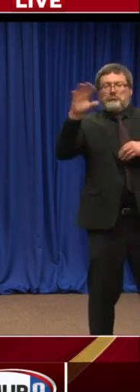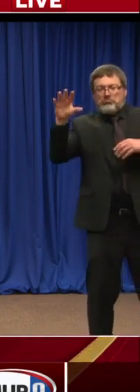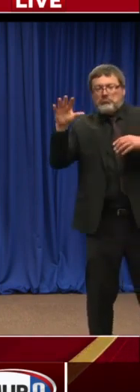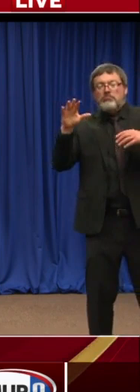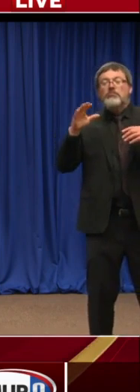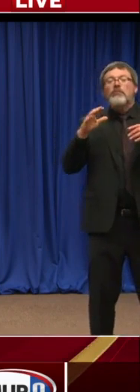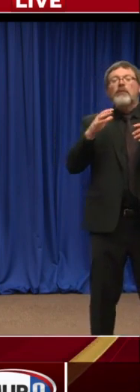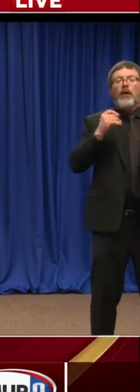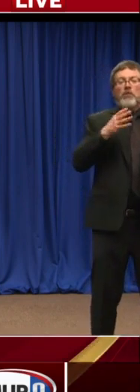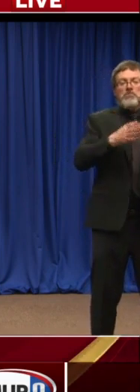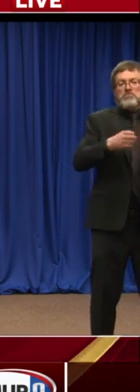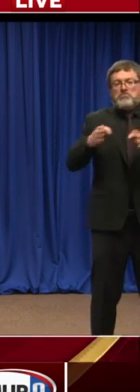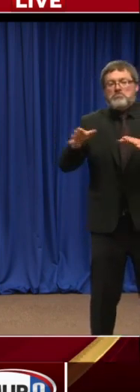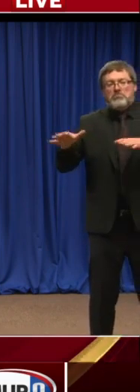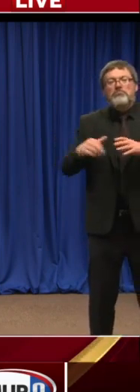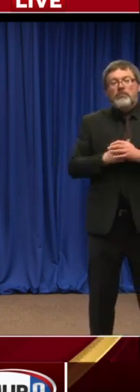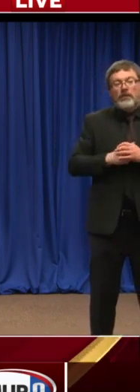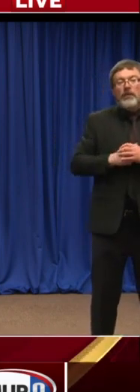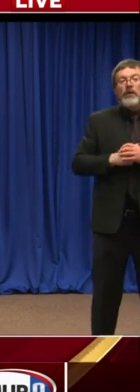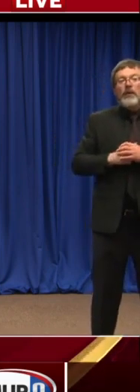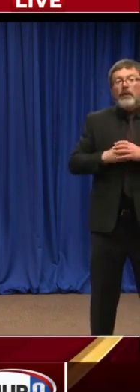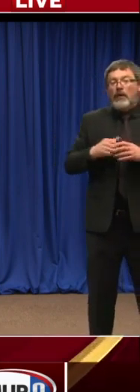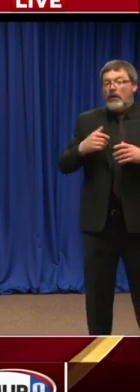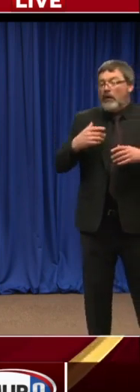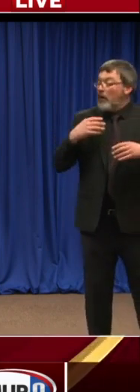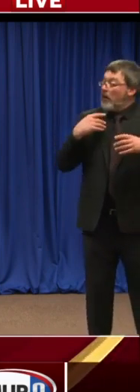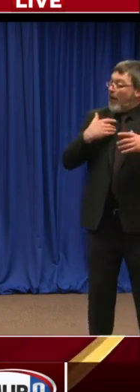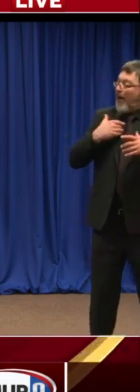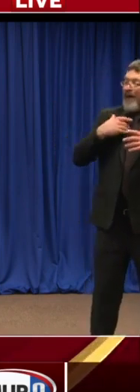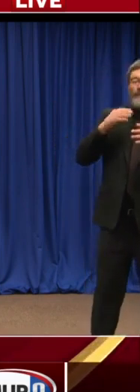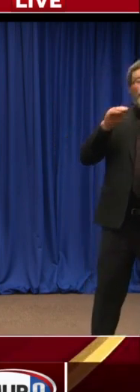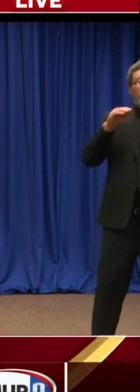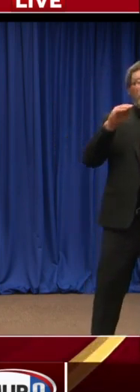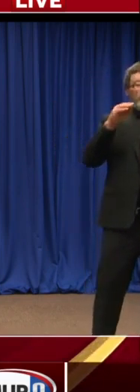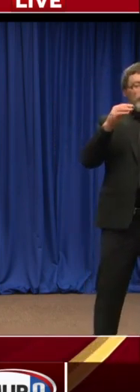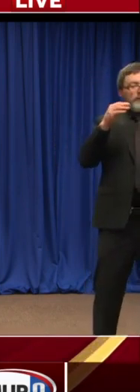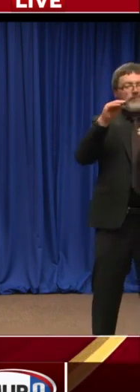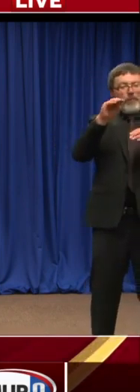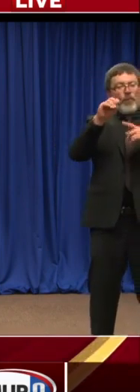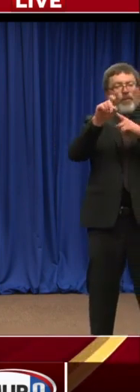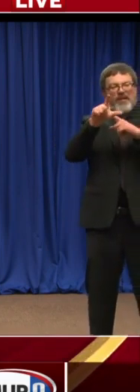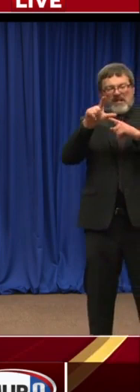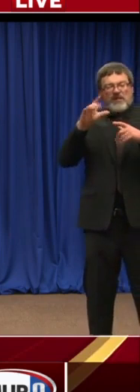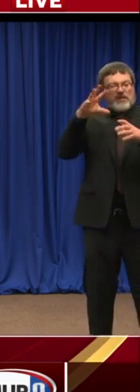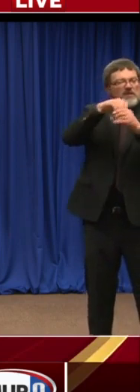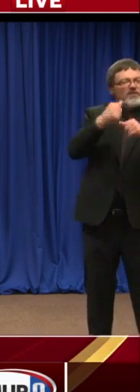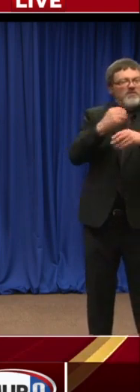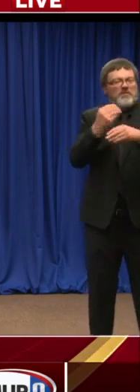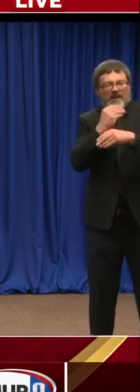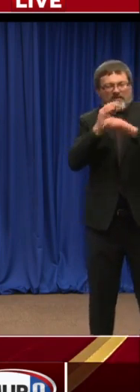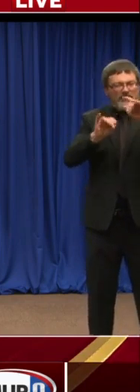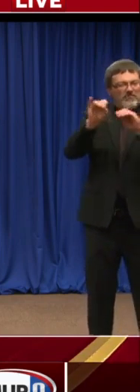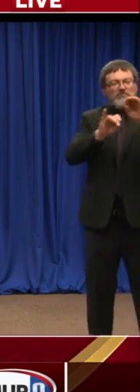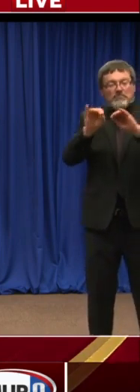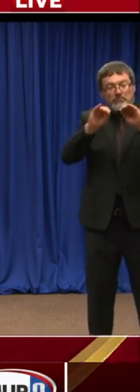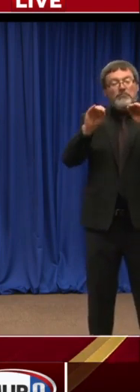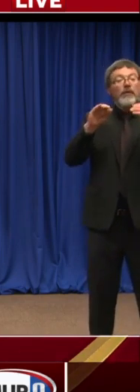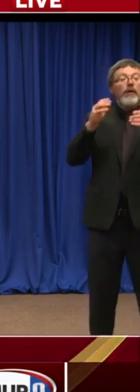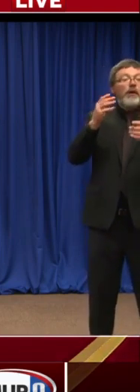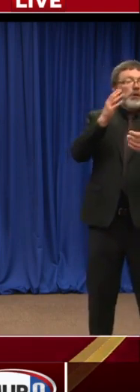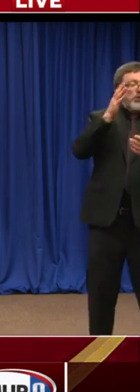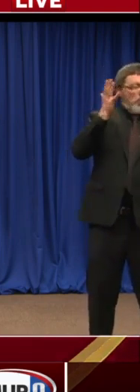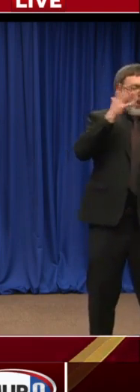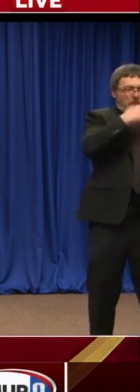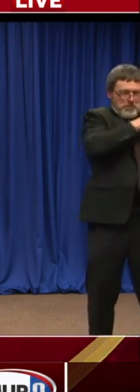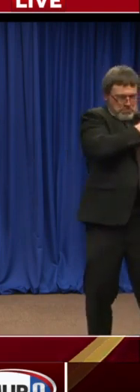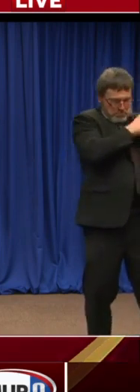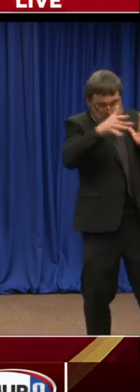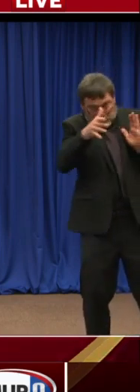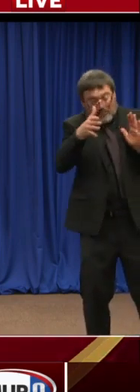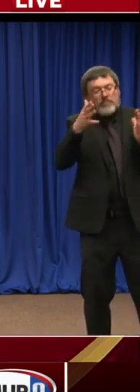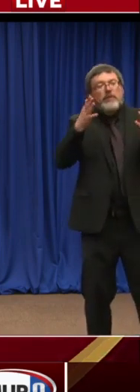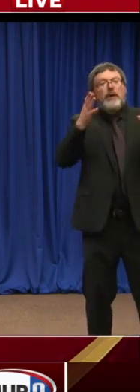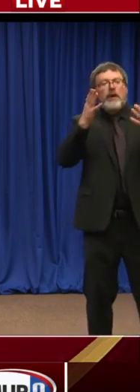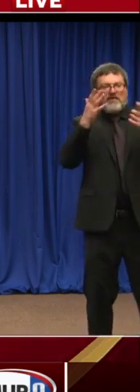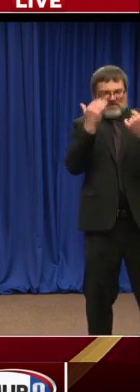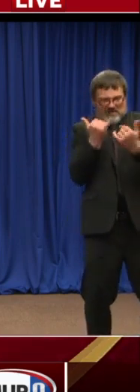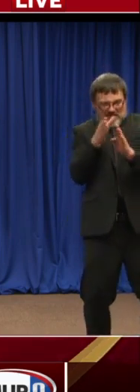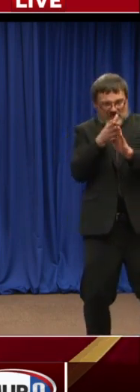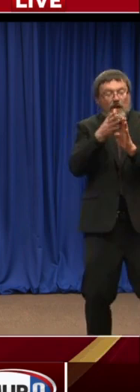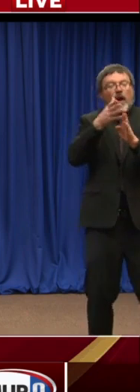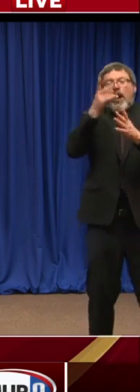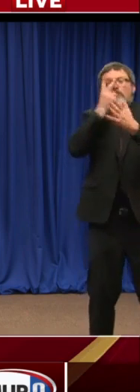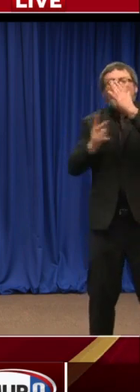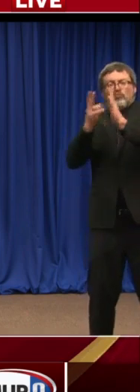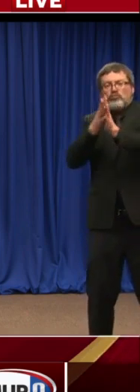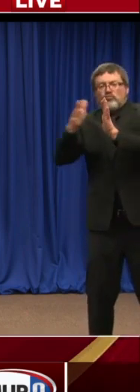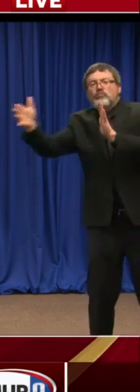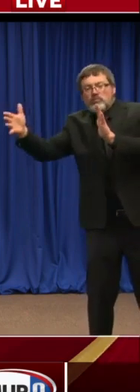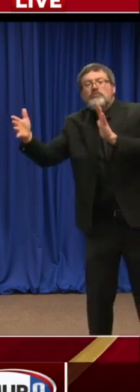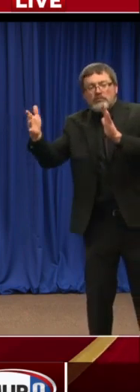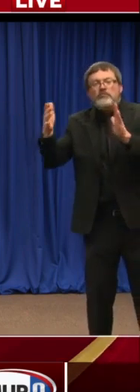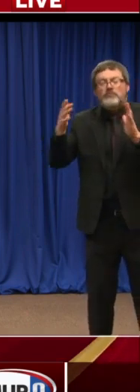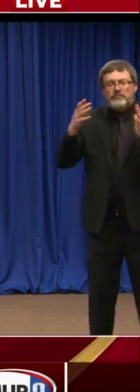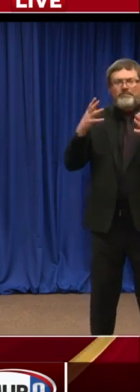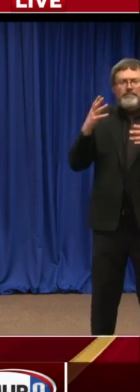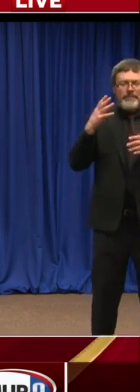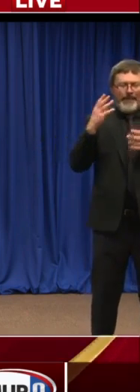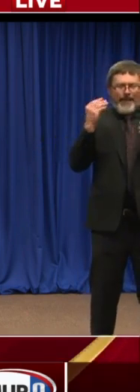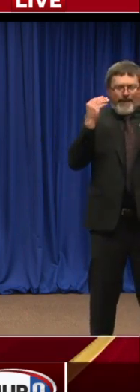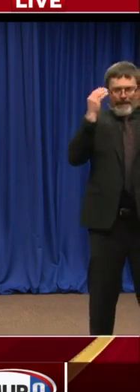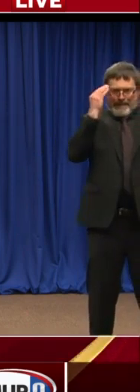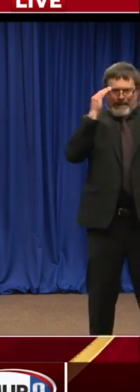BEFORE I JUMP INTO SOME OF THE DATA I WANT TO MAKE A FEW IMPORTANT HIGHLIGHTS HERE MATHEMATICAL MODELS WHAT WE CALL MODELING CAN HELP PREDICT THE COVID-19 EPIDEMICS SO THAT FOR